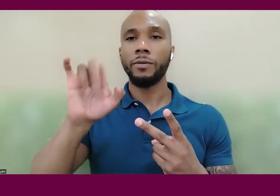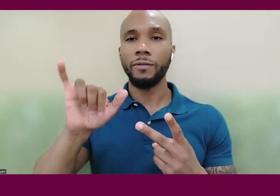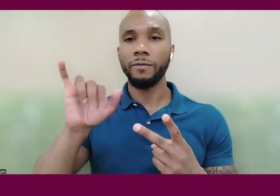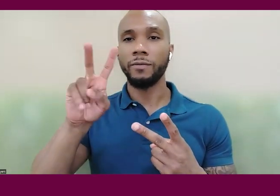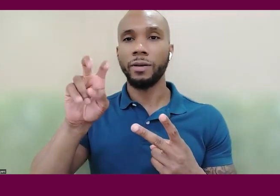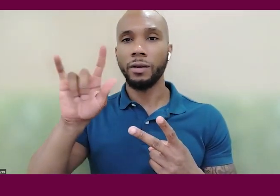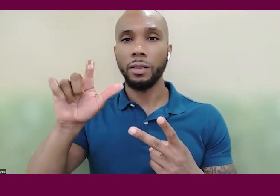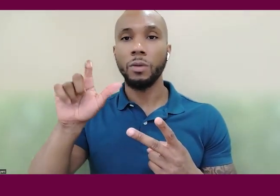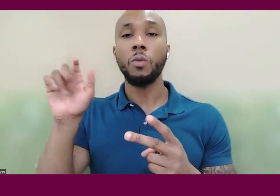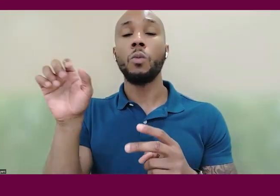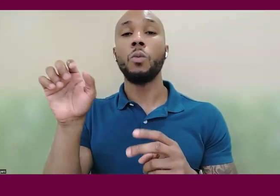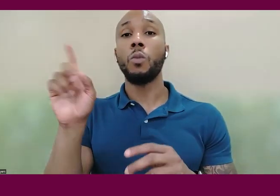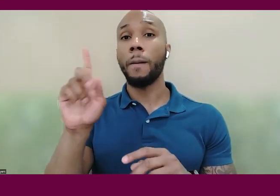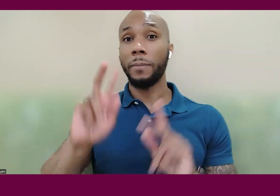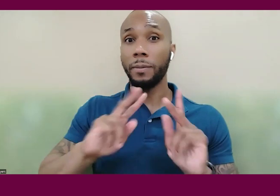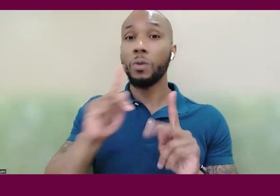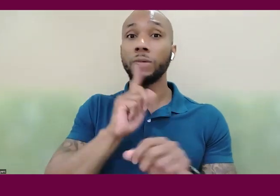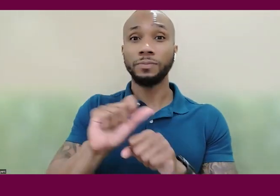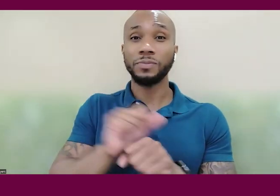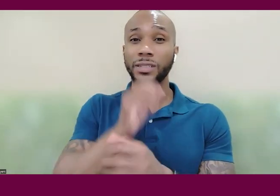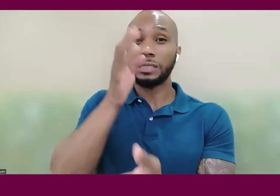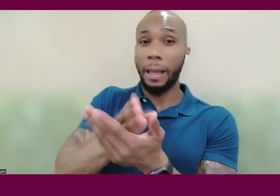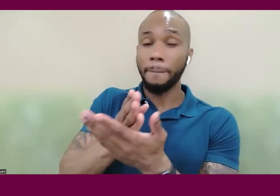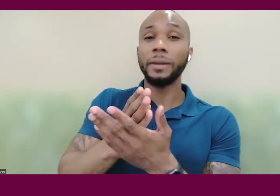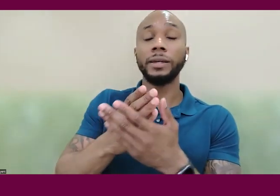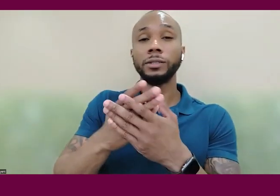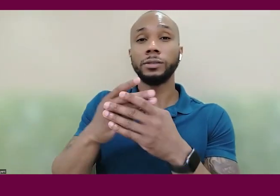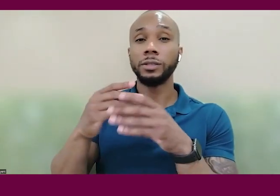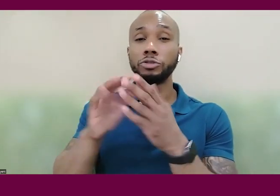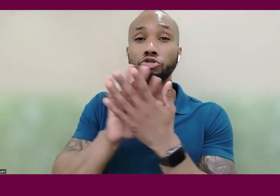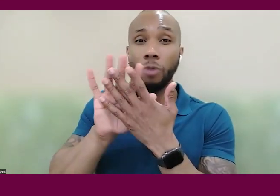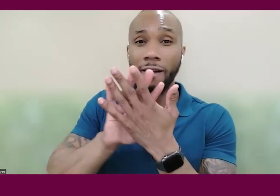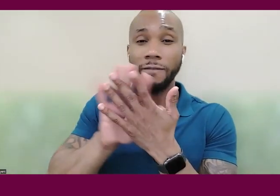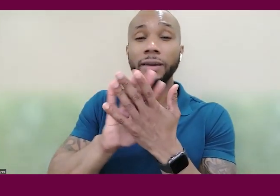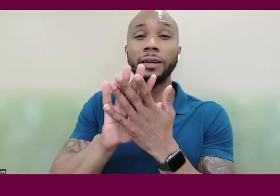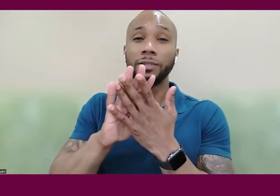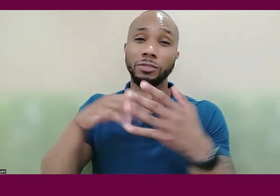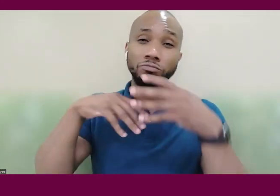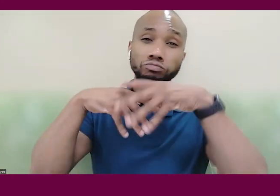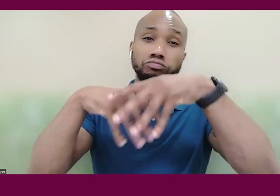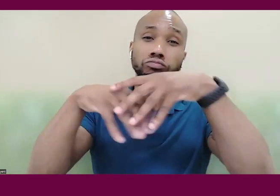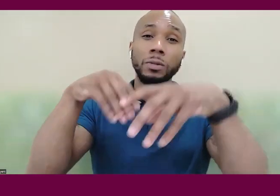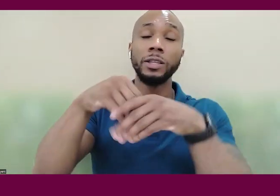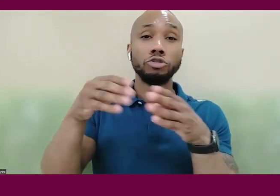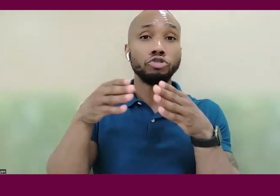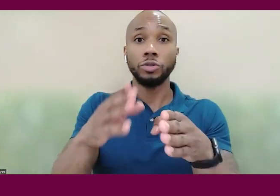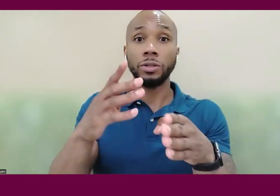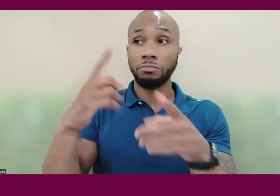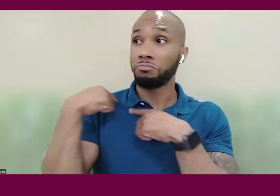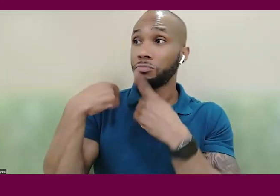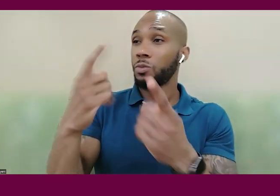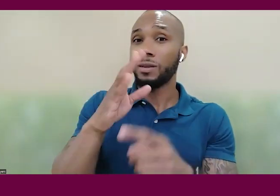people literally were stopping traffic, hitting the streets and we had never seen anything like that before.